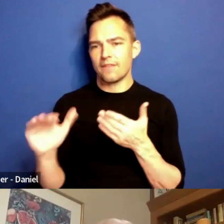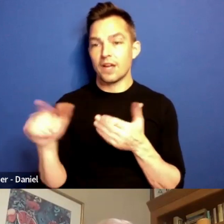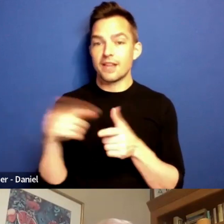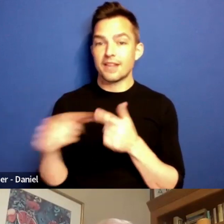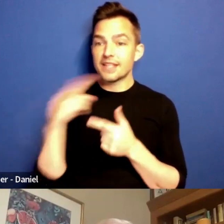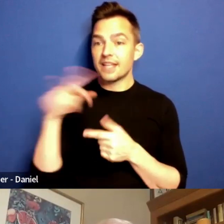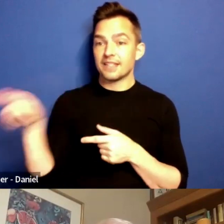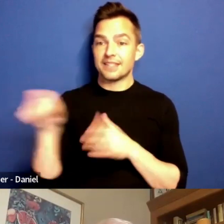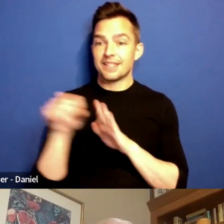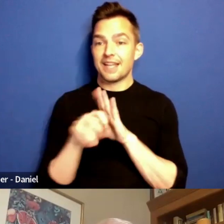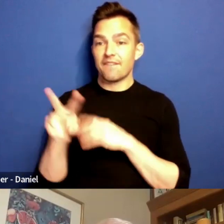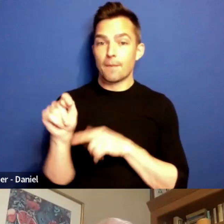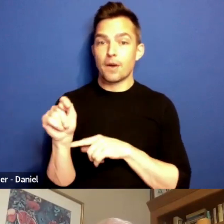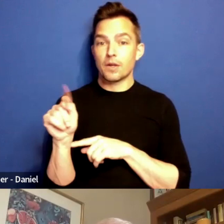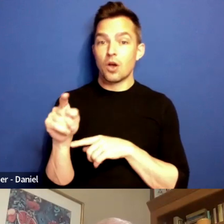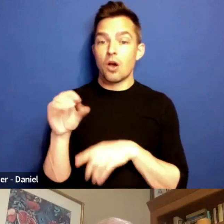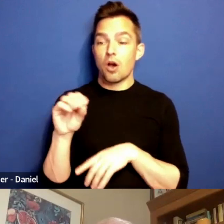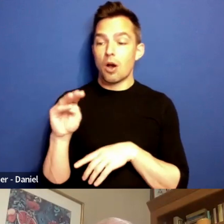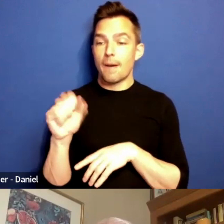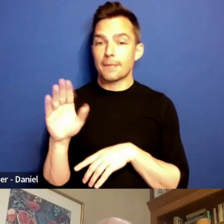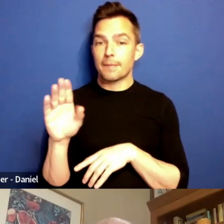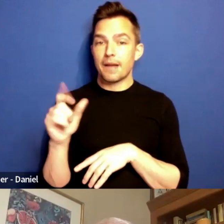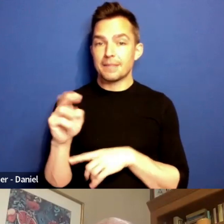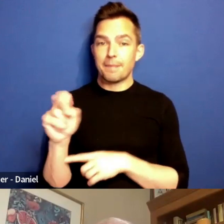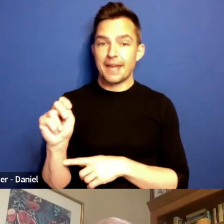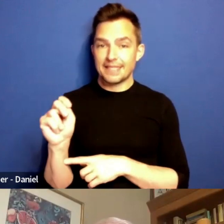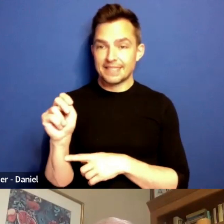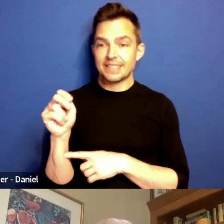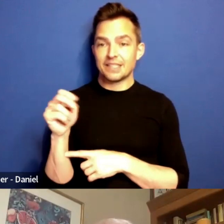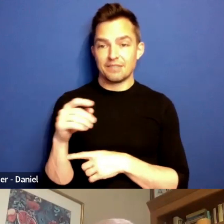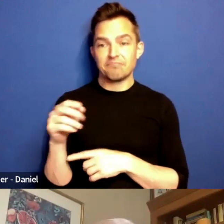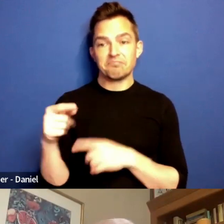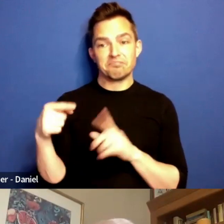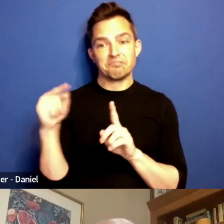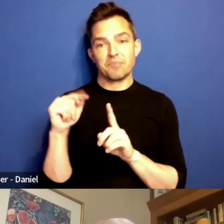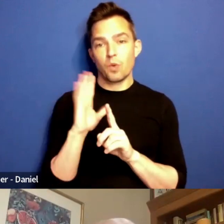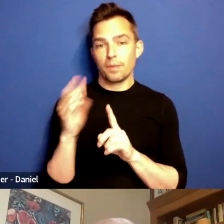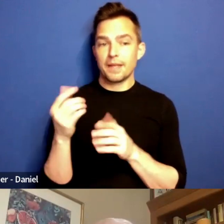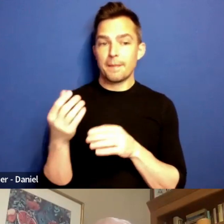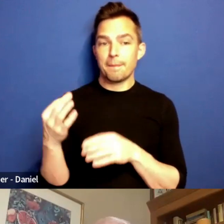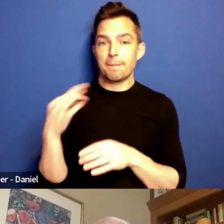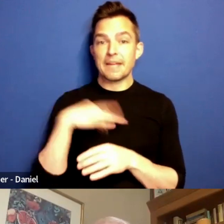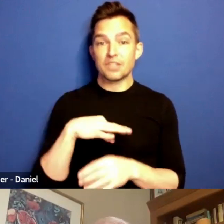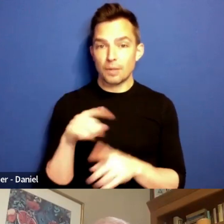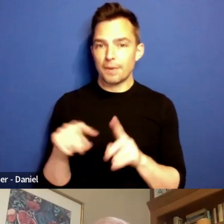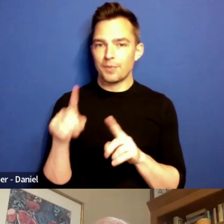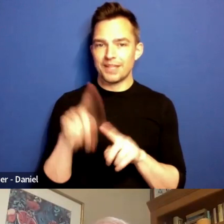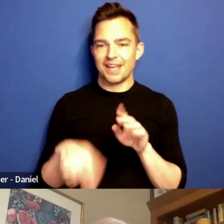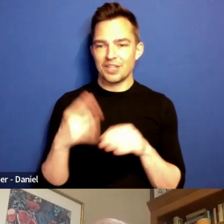we find that having an ombudsman would really benefit be beneficial, but can't utilize the service? So are Ombudsman